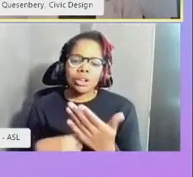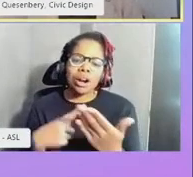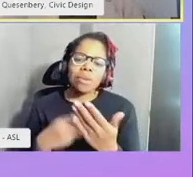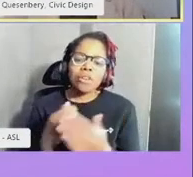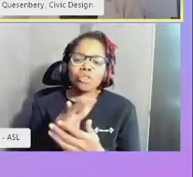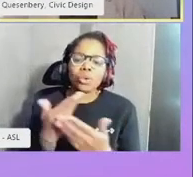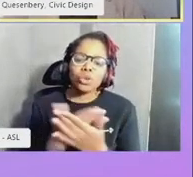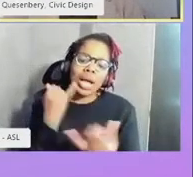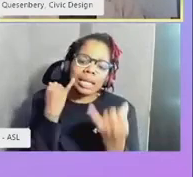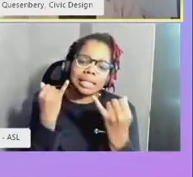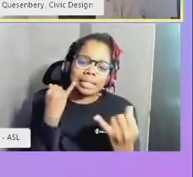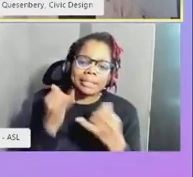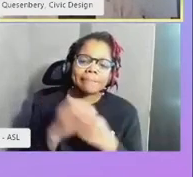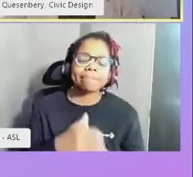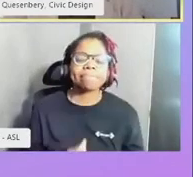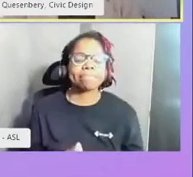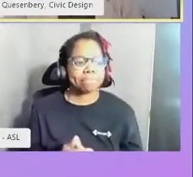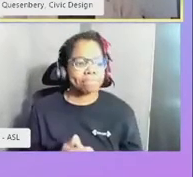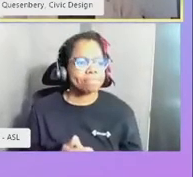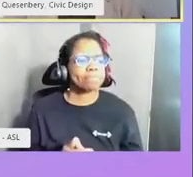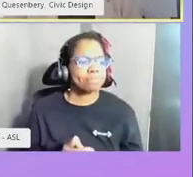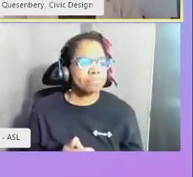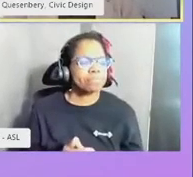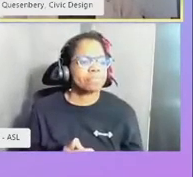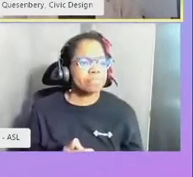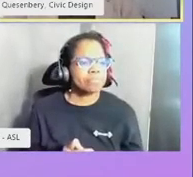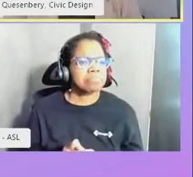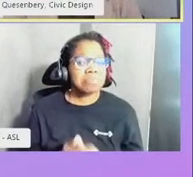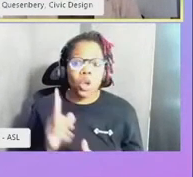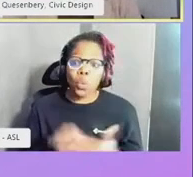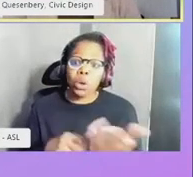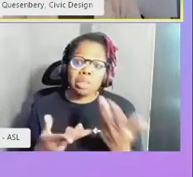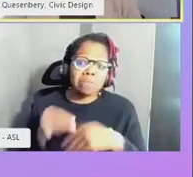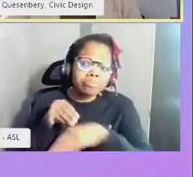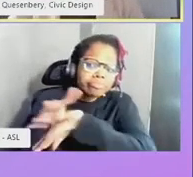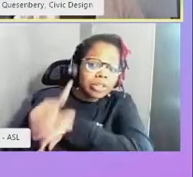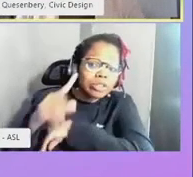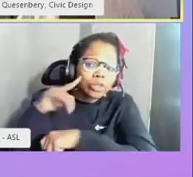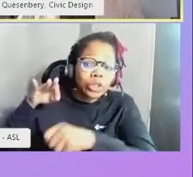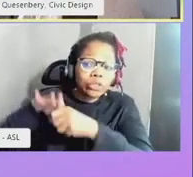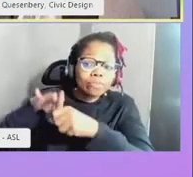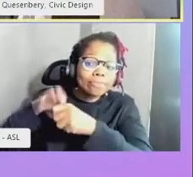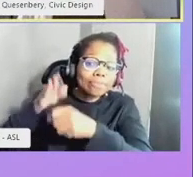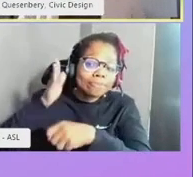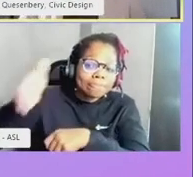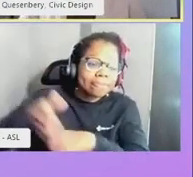the white, but that's OK. The gray is nice too. I just want to talk about a few new ideas